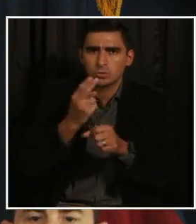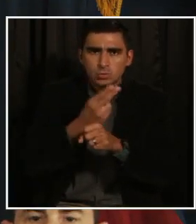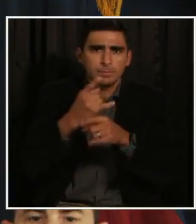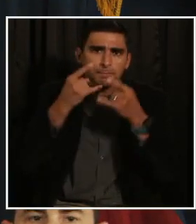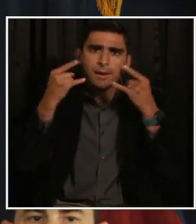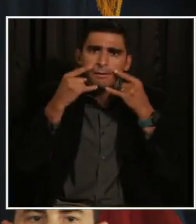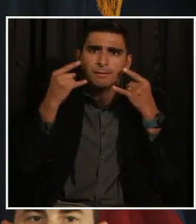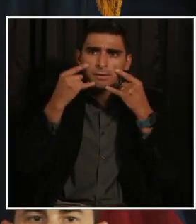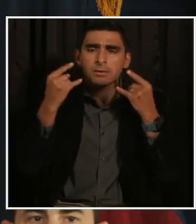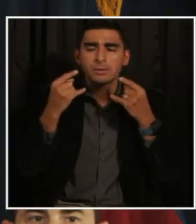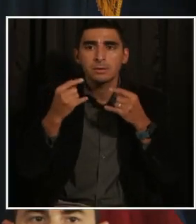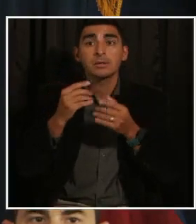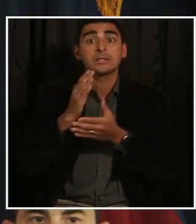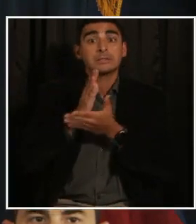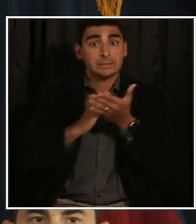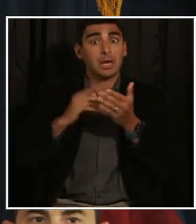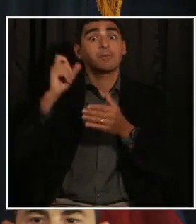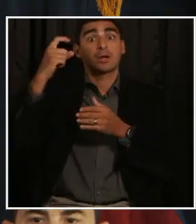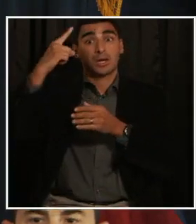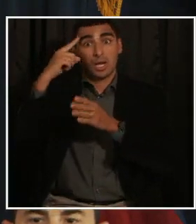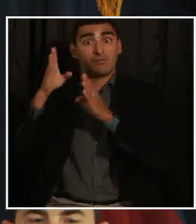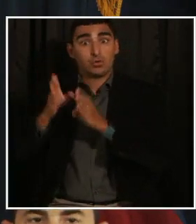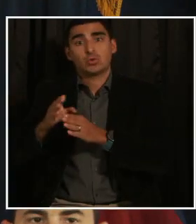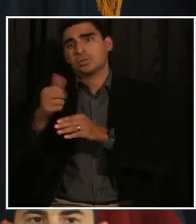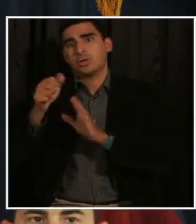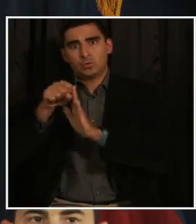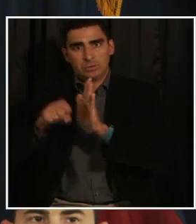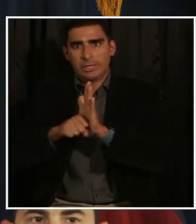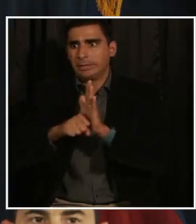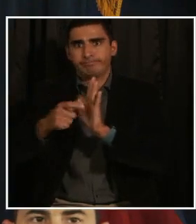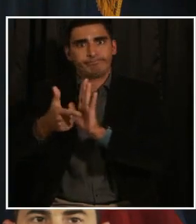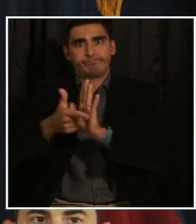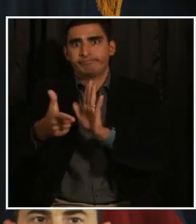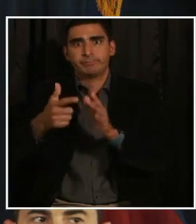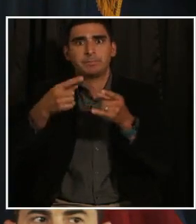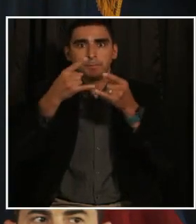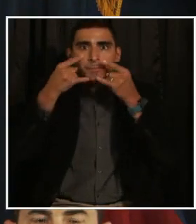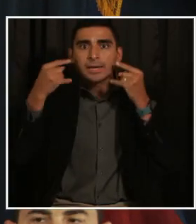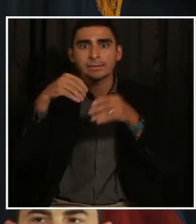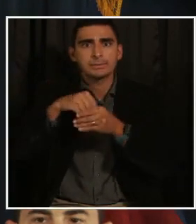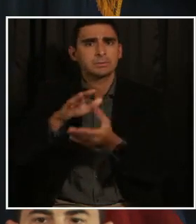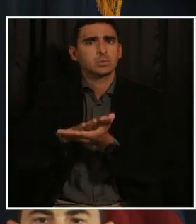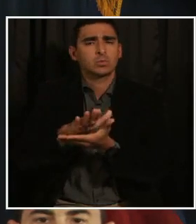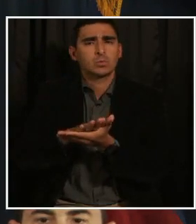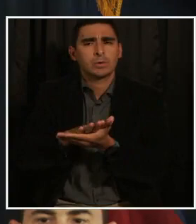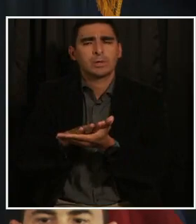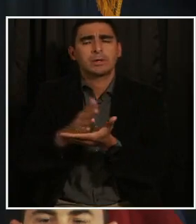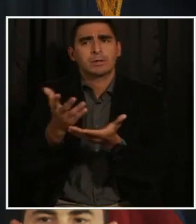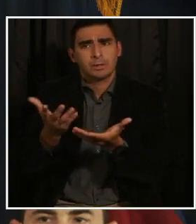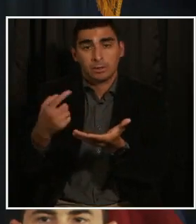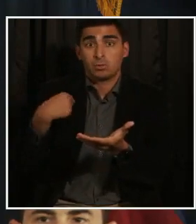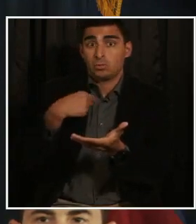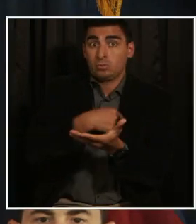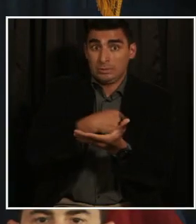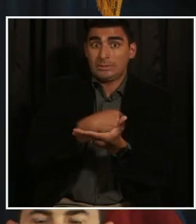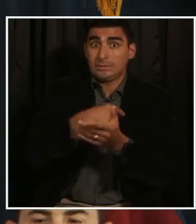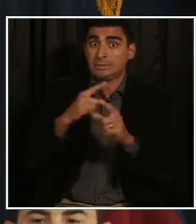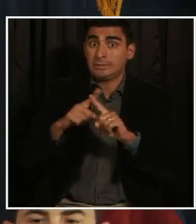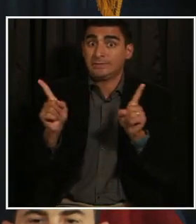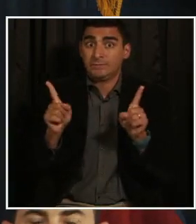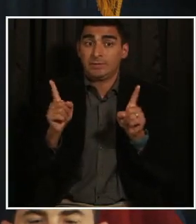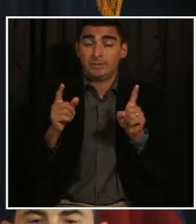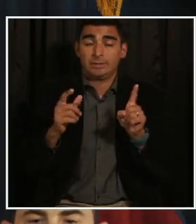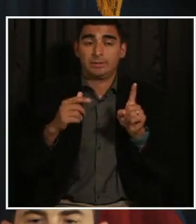have prohibited mass requirements in schools where we have have come out is you absolutely